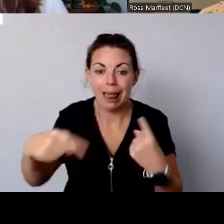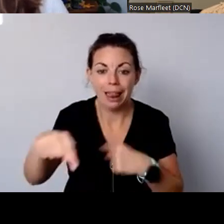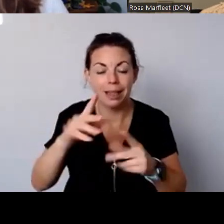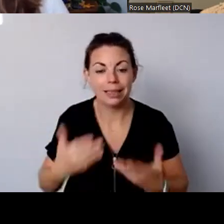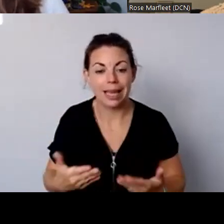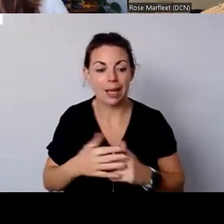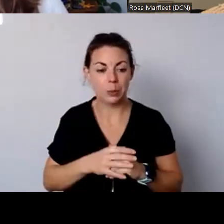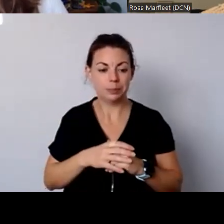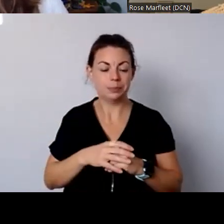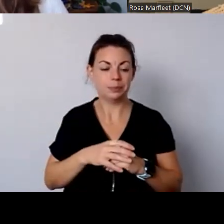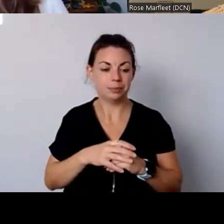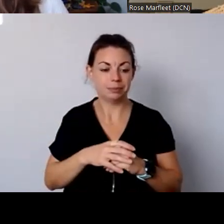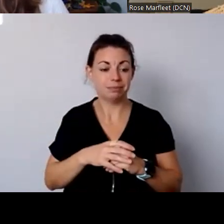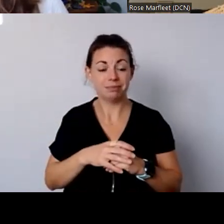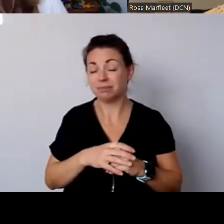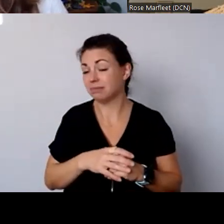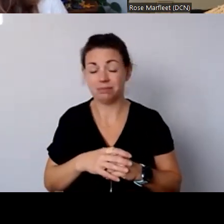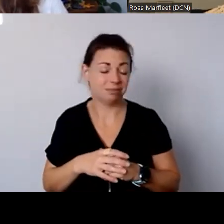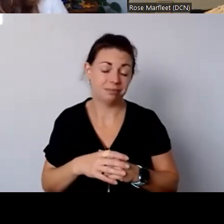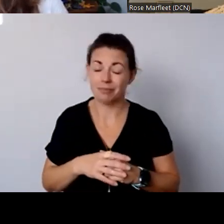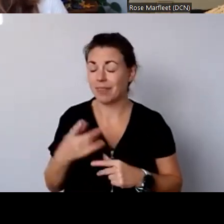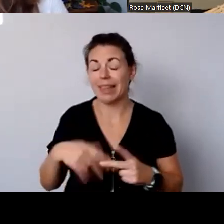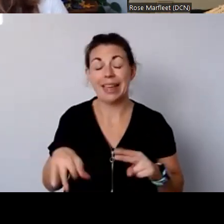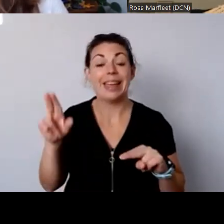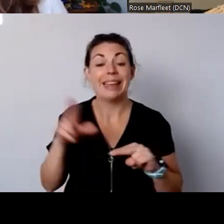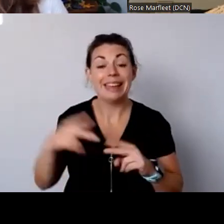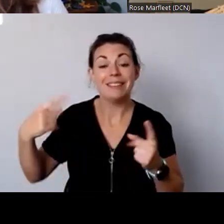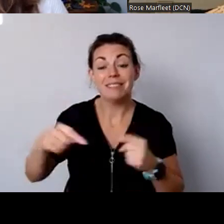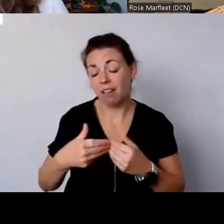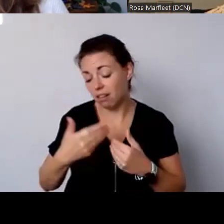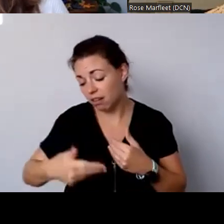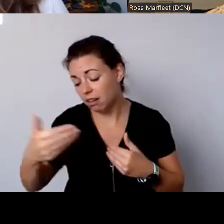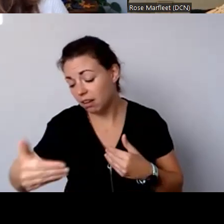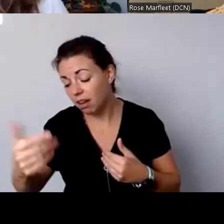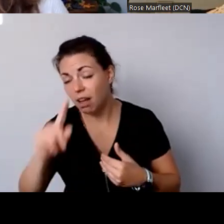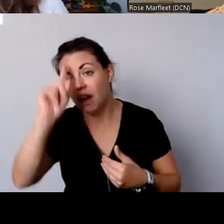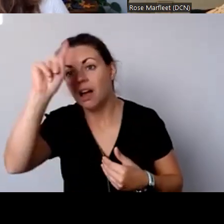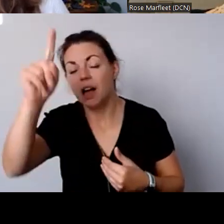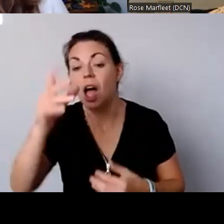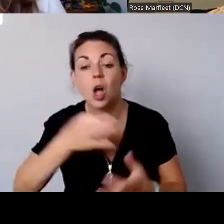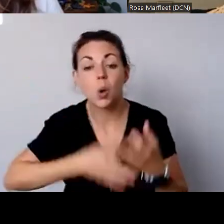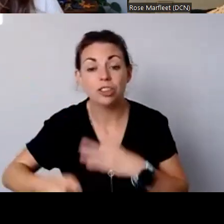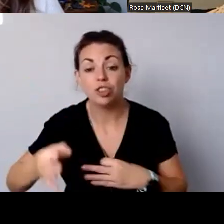I think just if you've got any questions. At any point, if you have any questions for us, please just send us an e-mail.